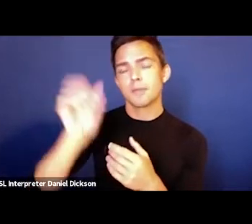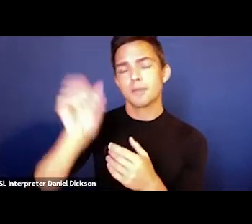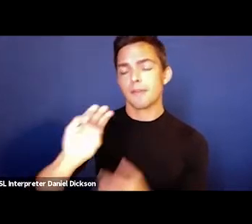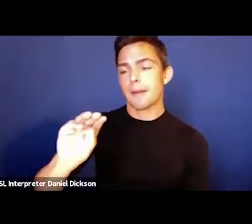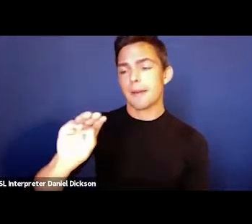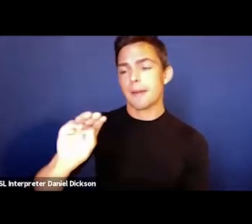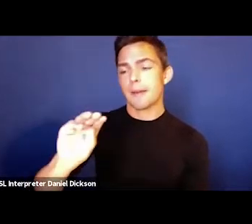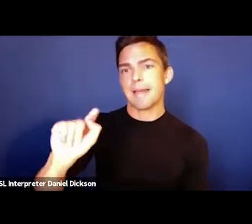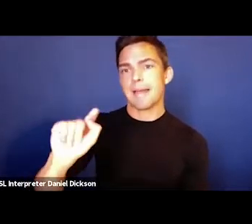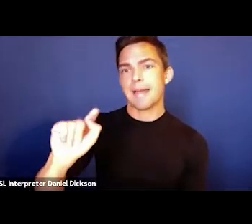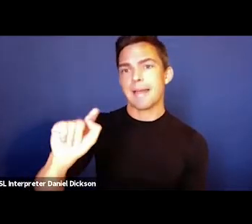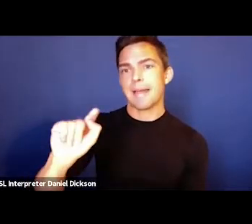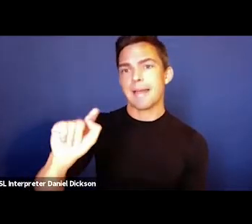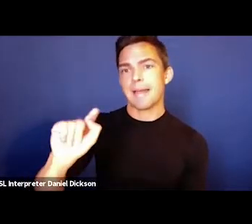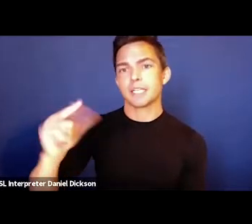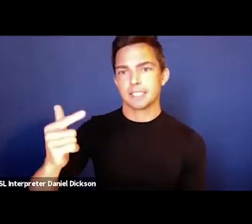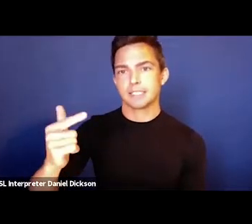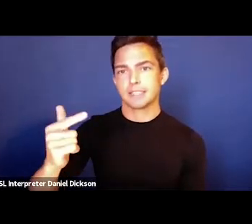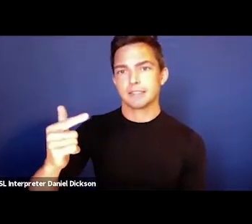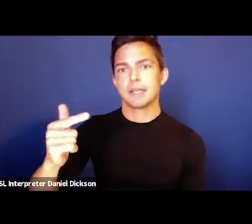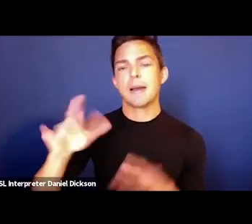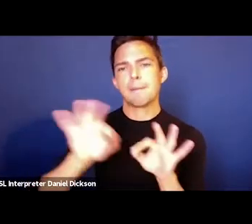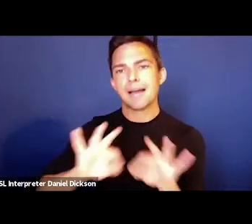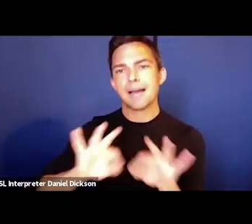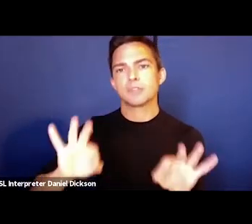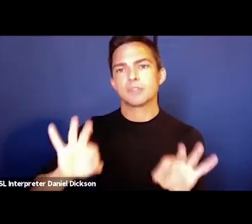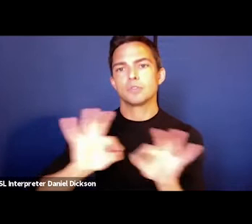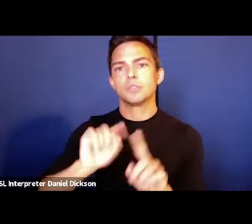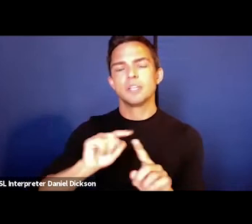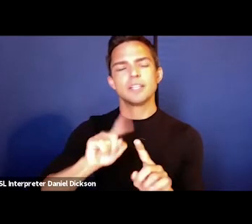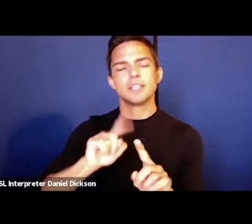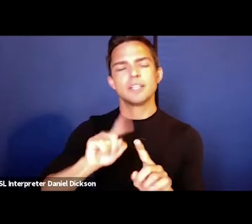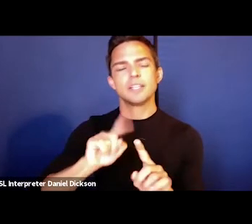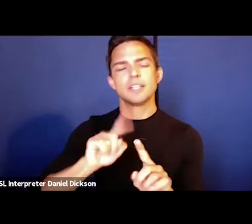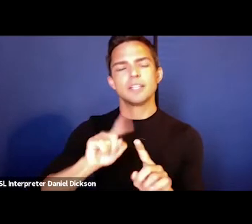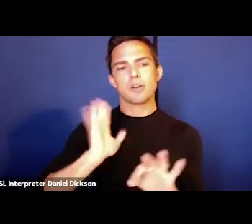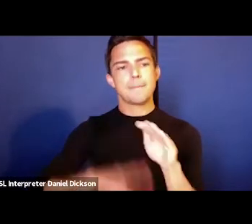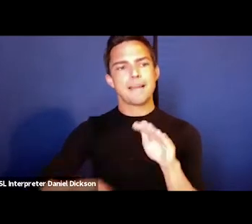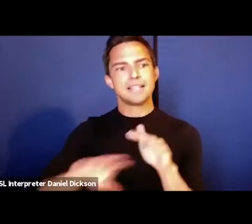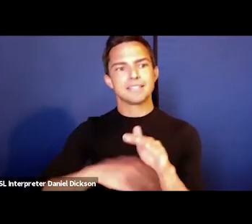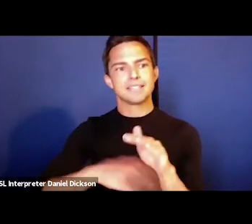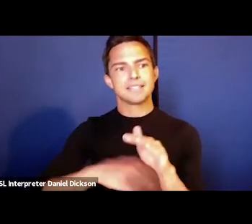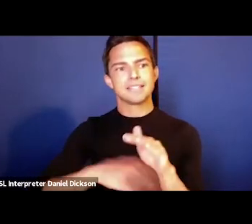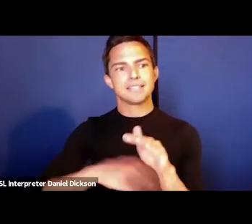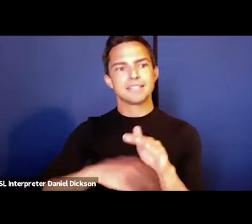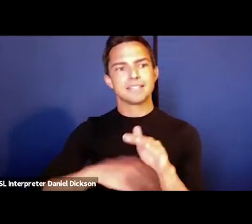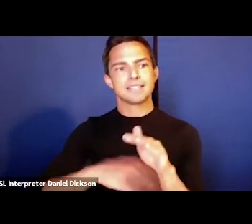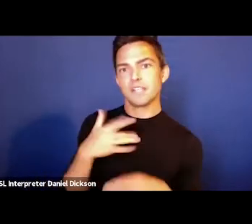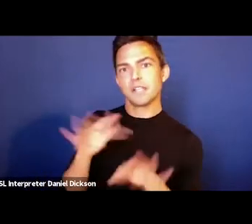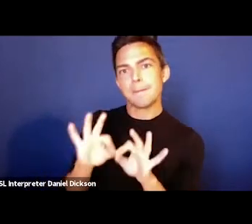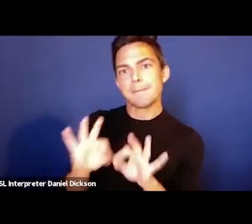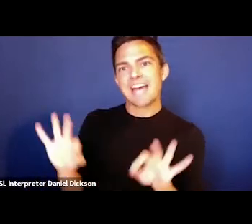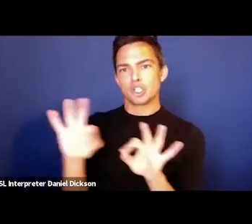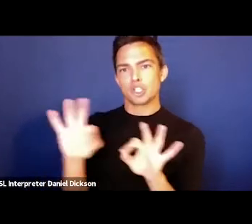that it's really important to our basic human need to matter and we matter when we have roles that we